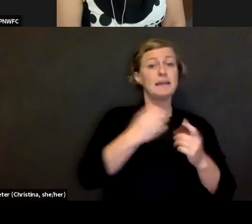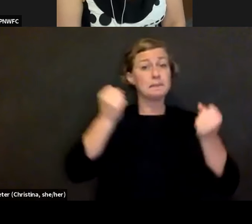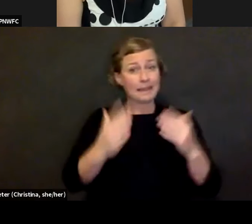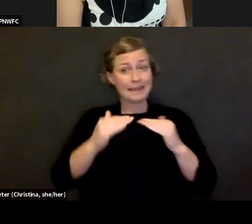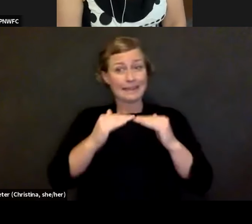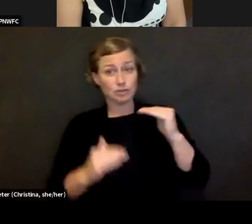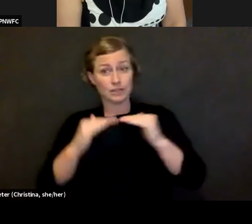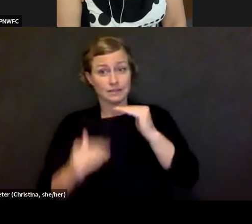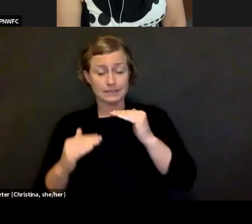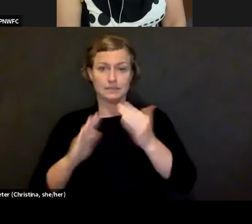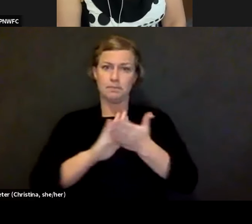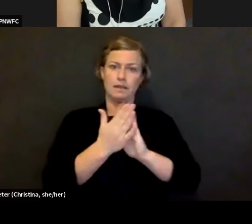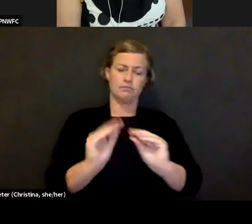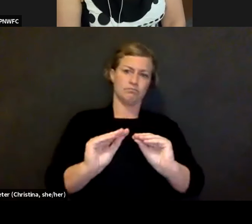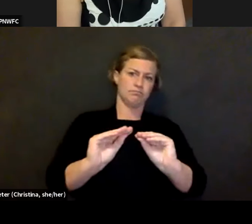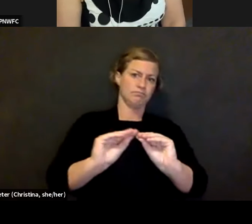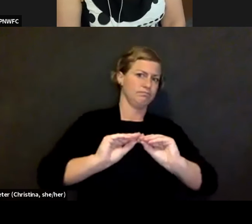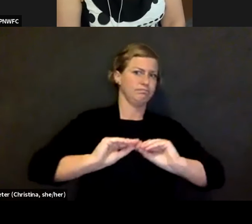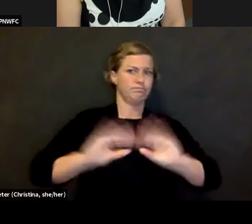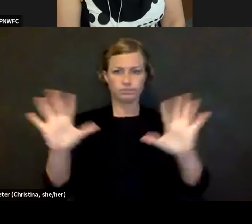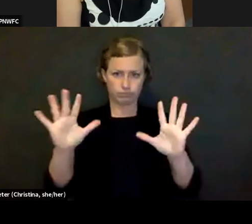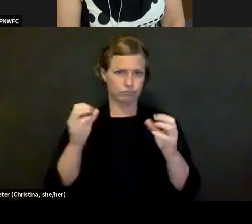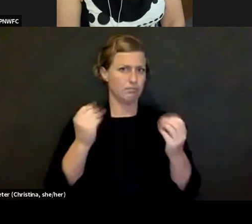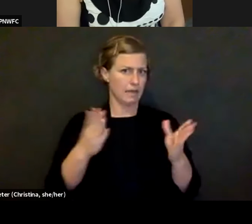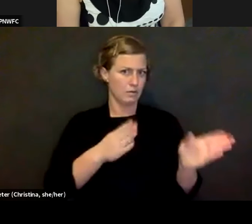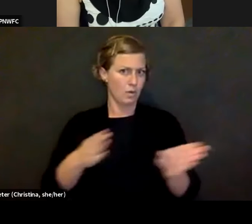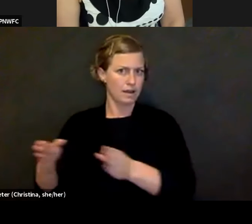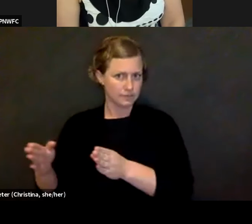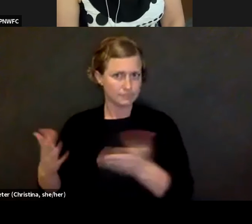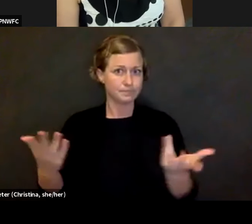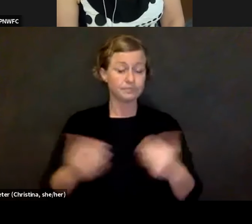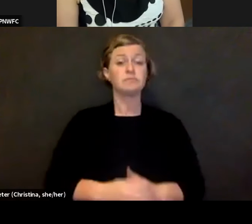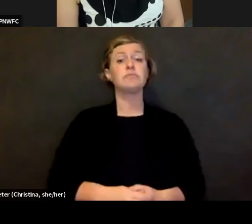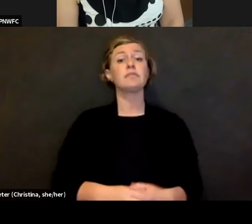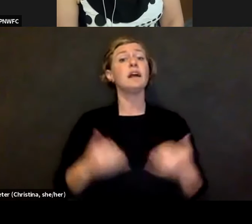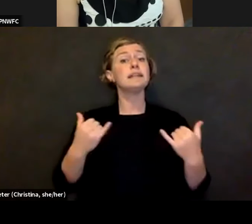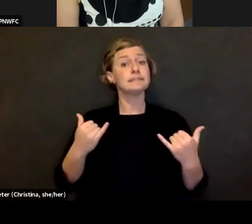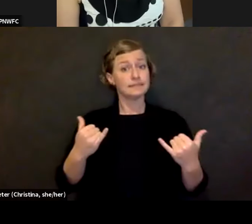communities were being greatly impacted and a lot of the injustices were being made